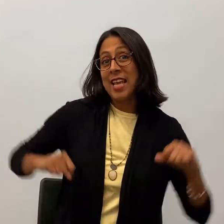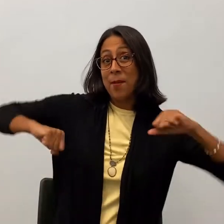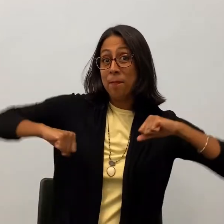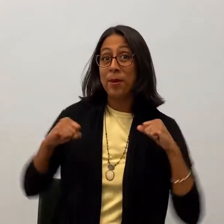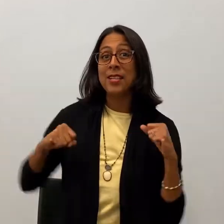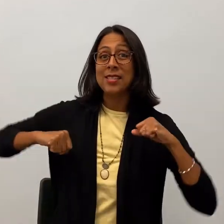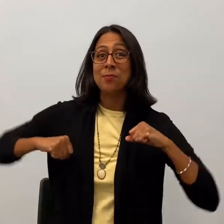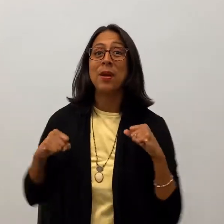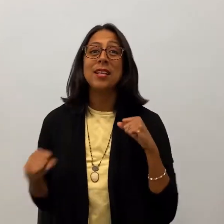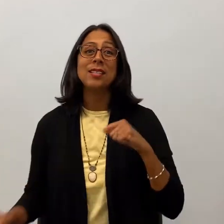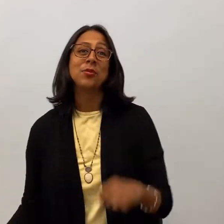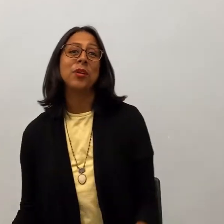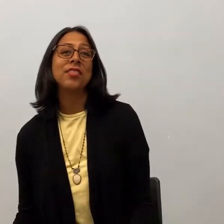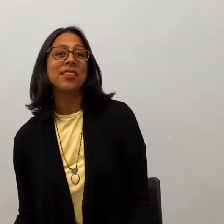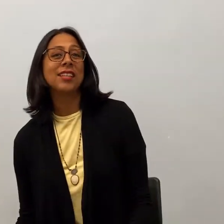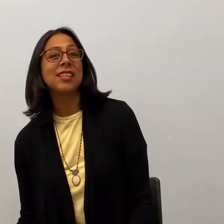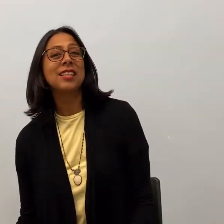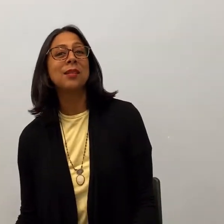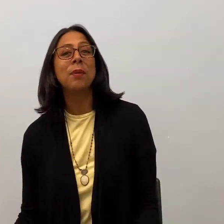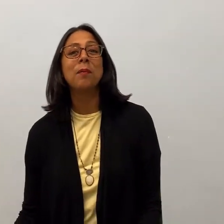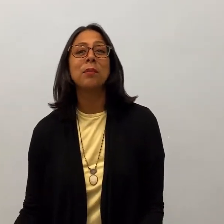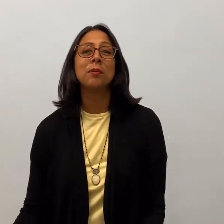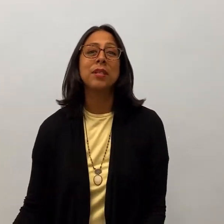Buzz, buzz went the little bumble bee